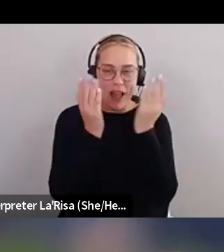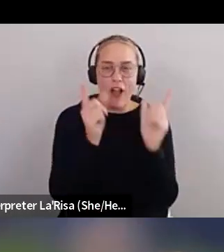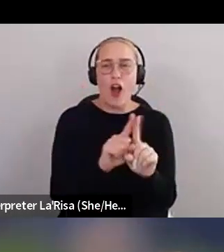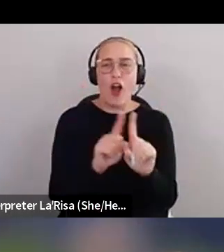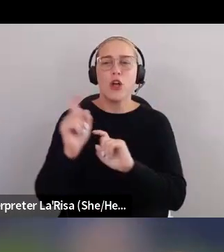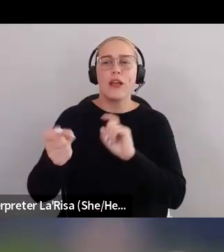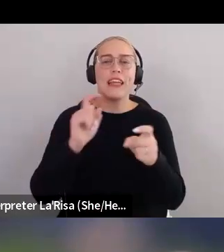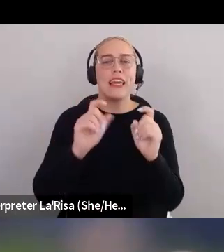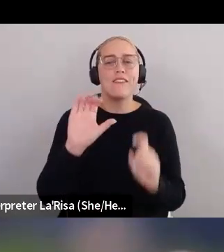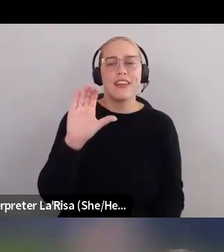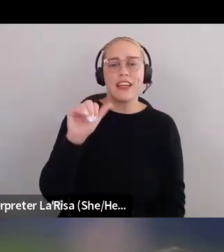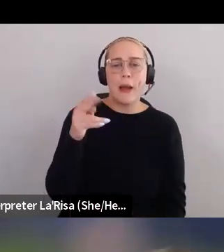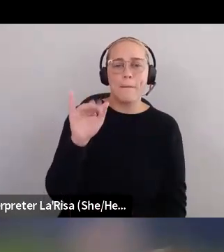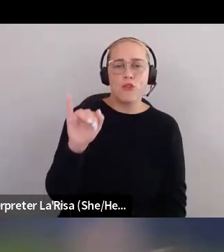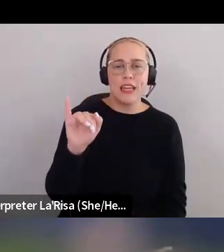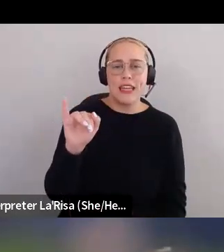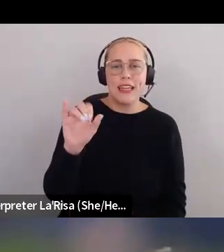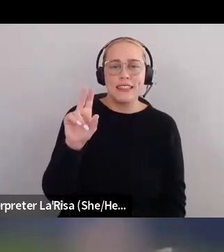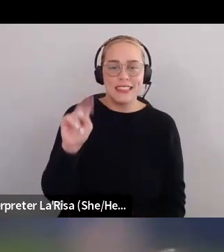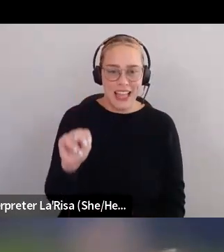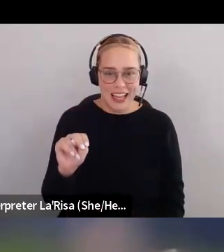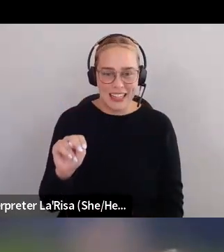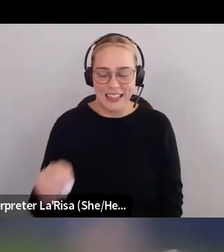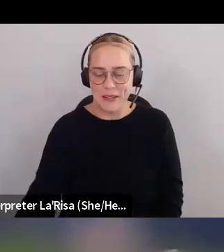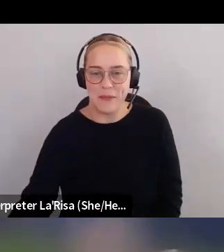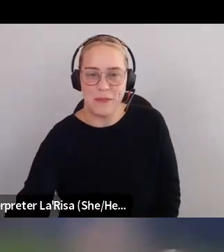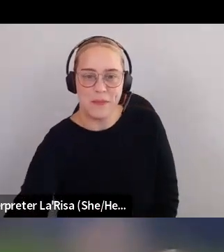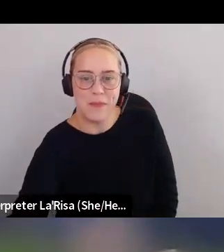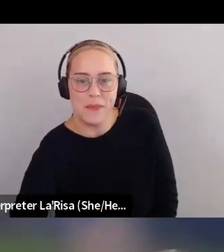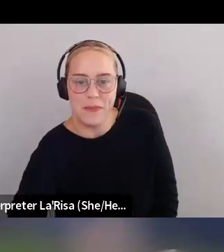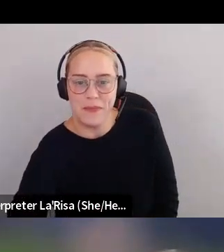recommend you give them a shot. And you can come to my house on Halloween